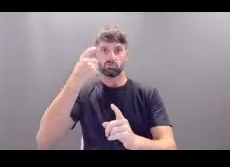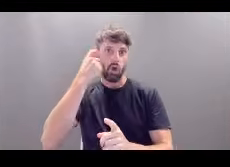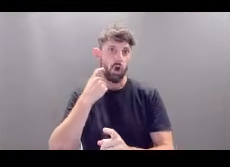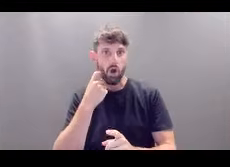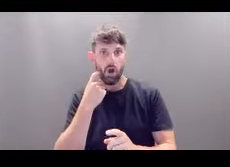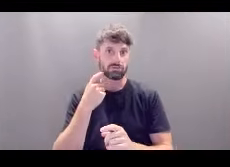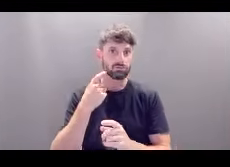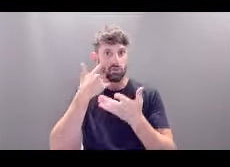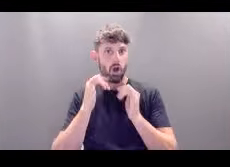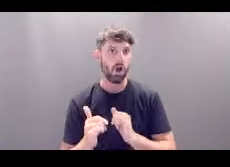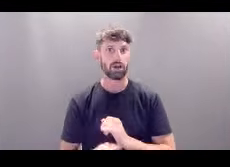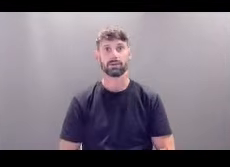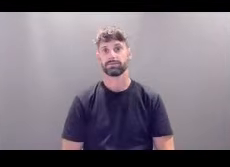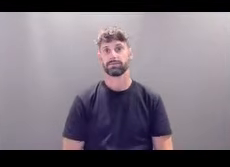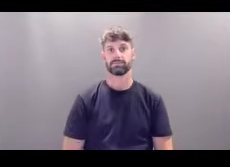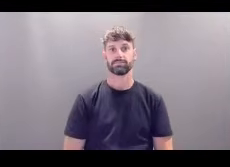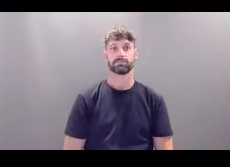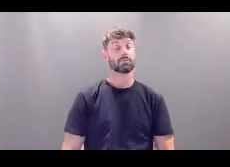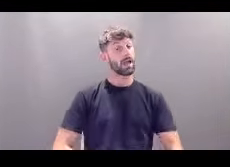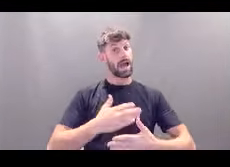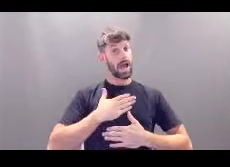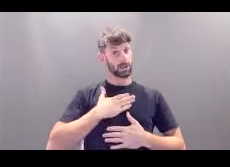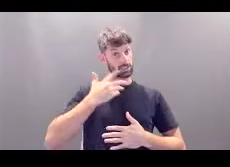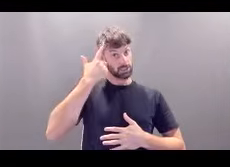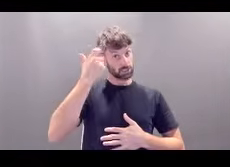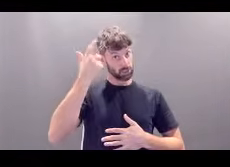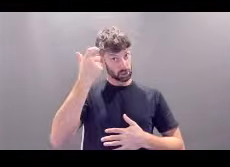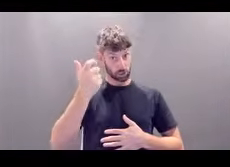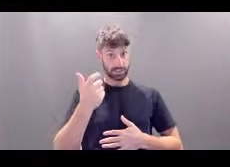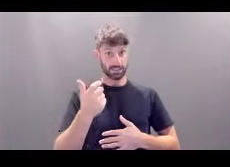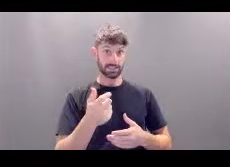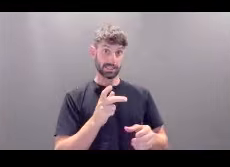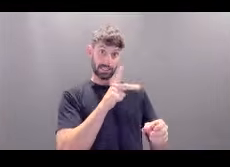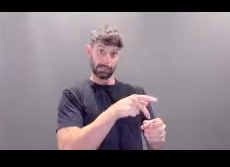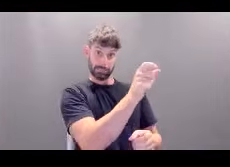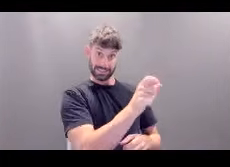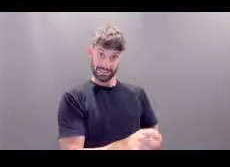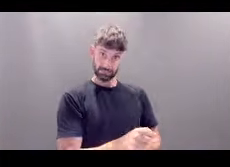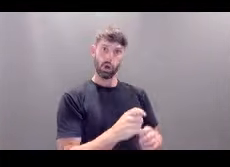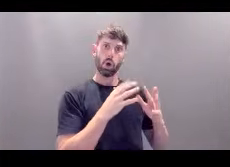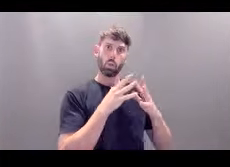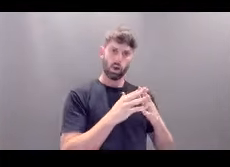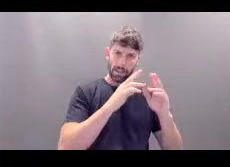We suggest participants get advice before they buy any AT.